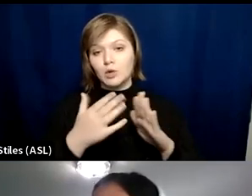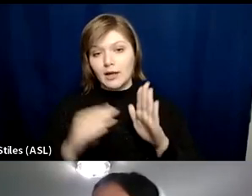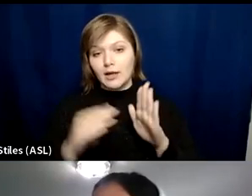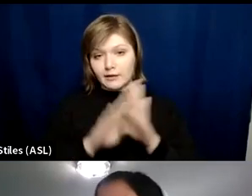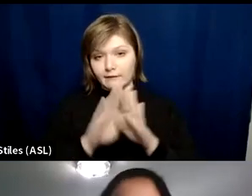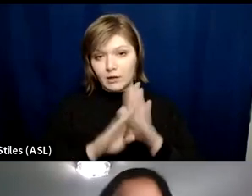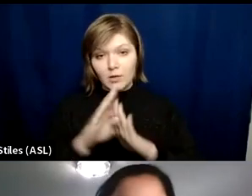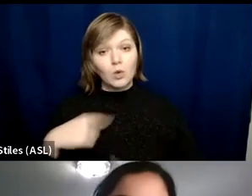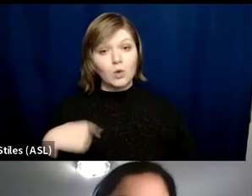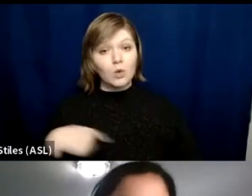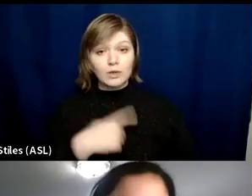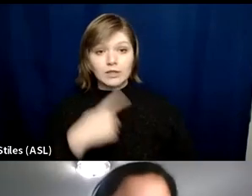Alexa shared some information about that.